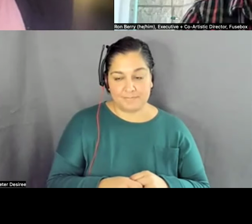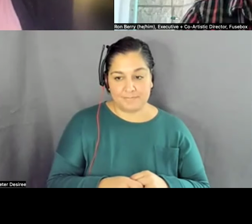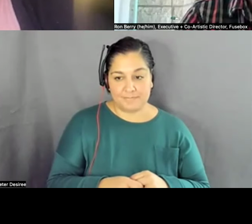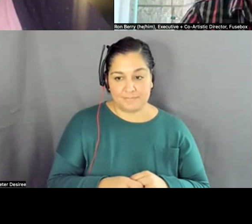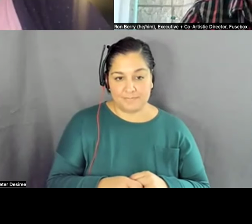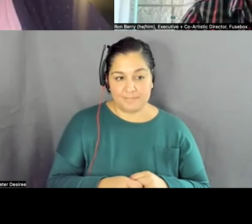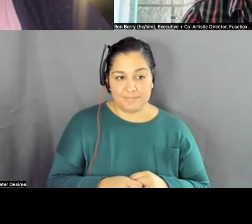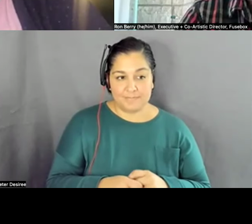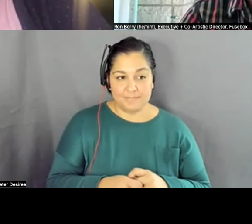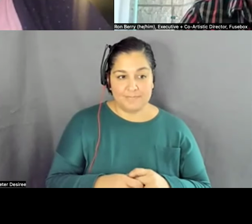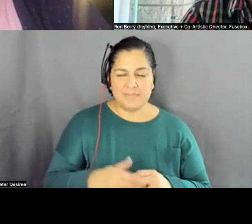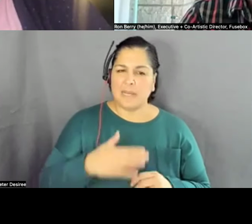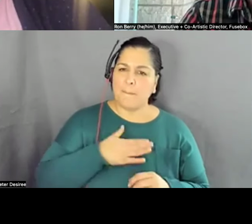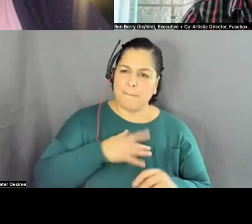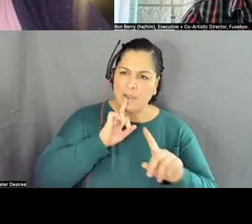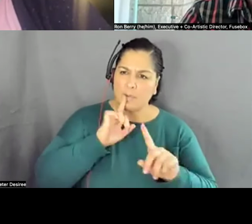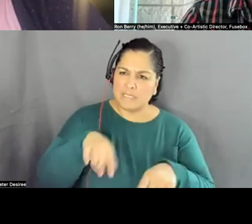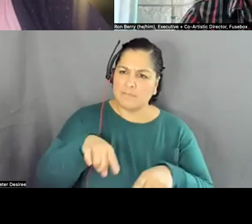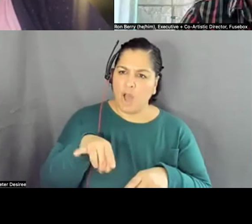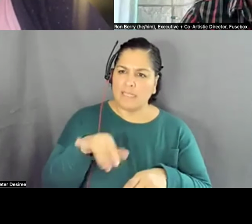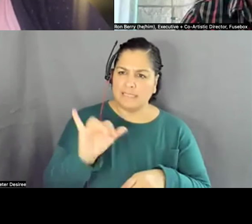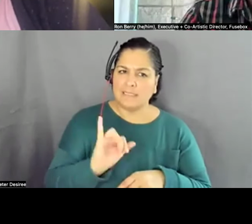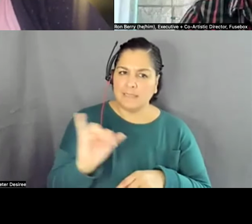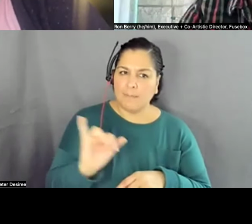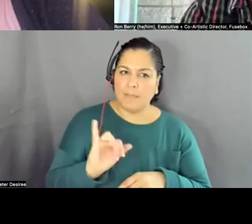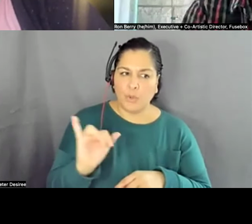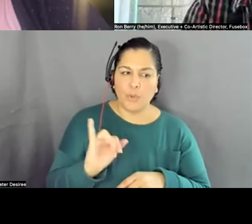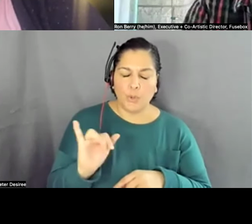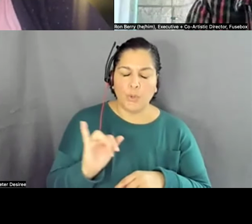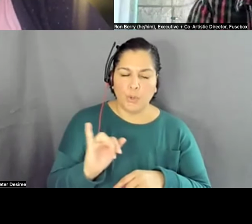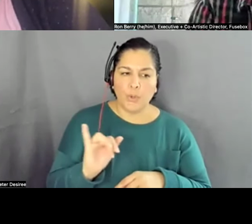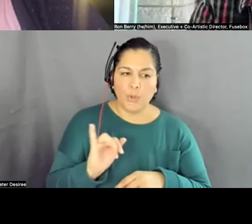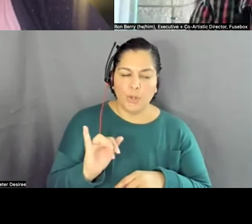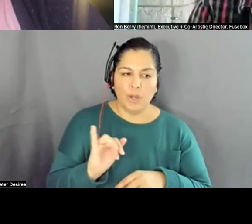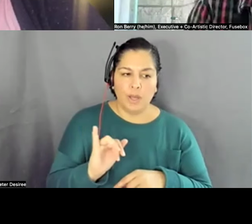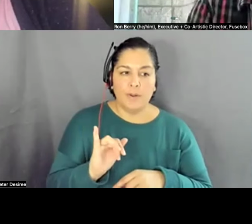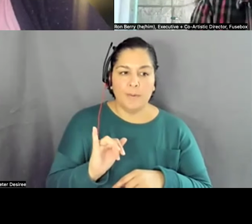I think my response is very similar. We, you know,